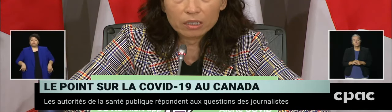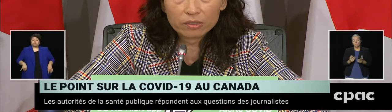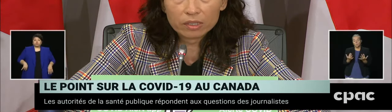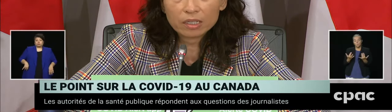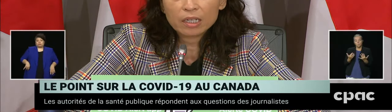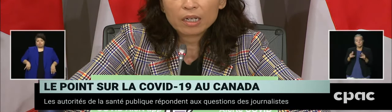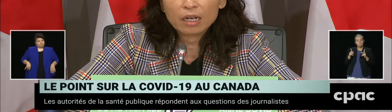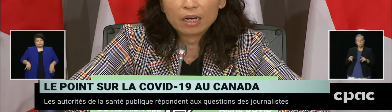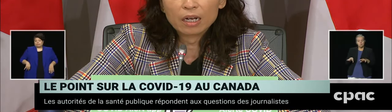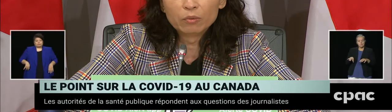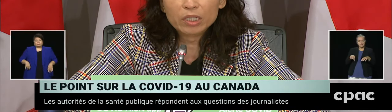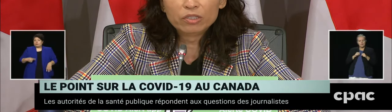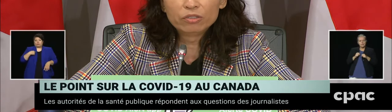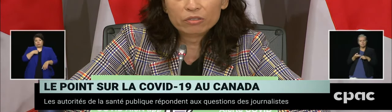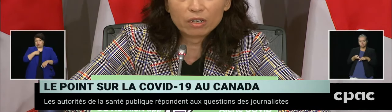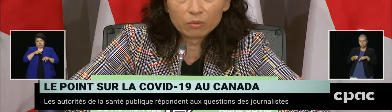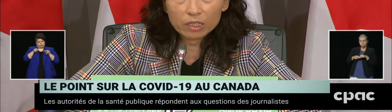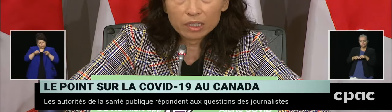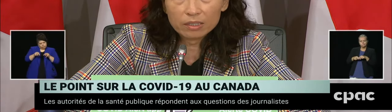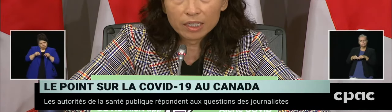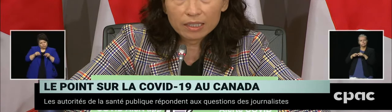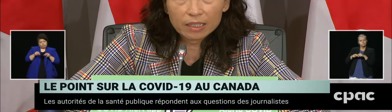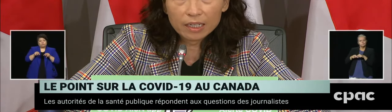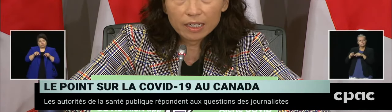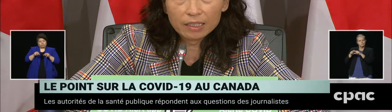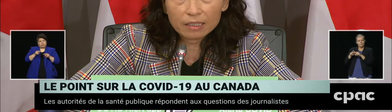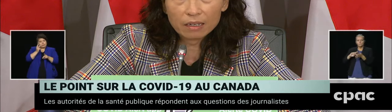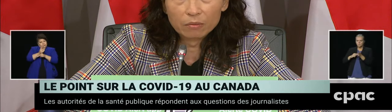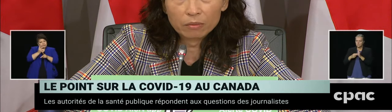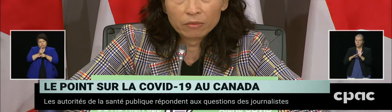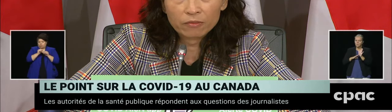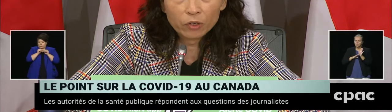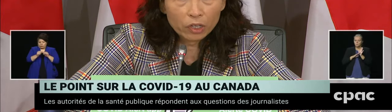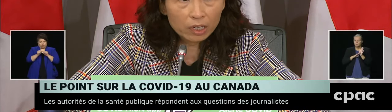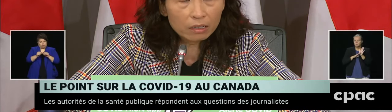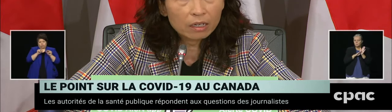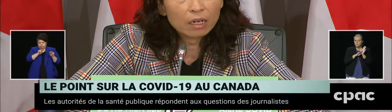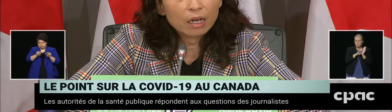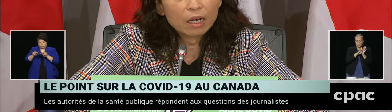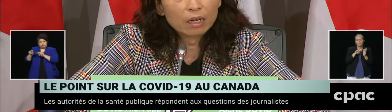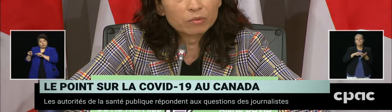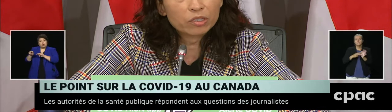COMPLACENT AND TO SORT OF KEEP